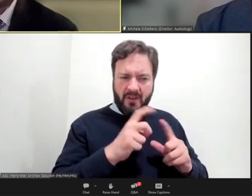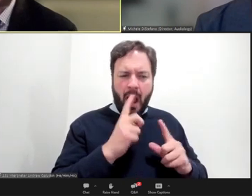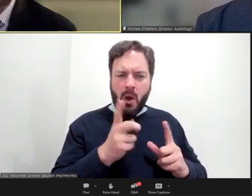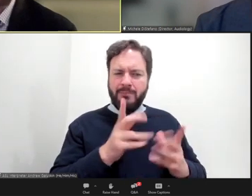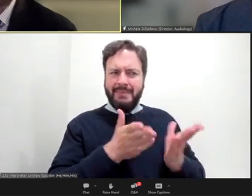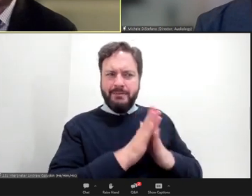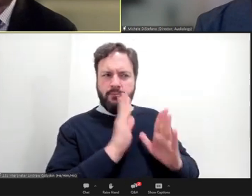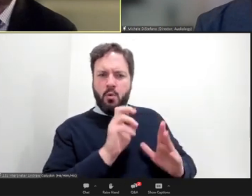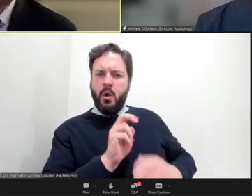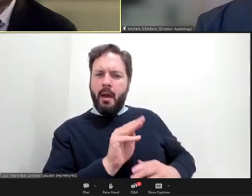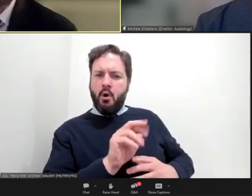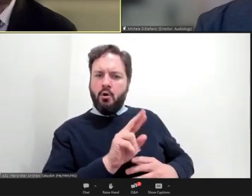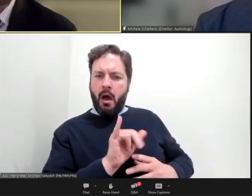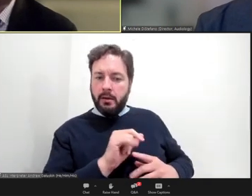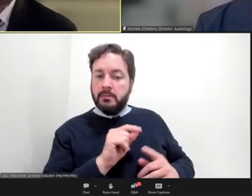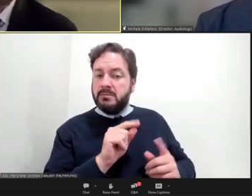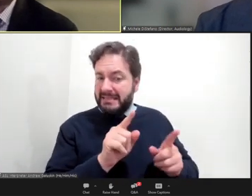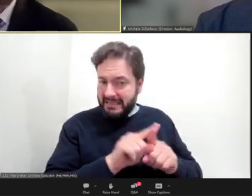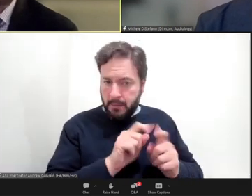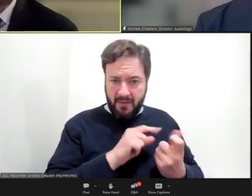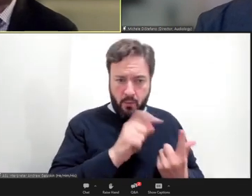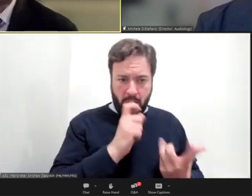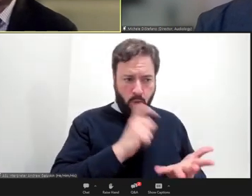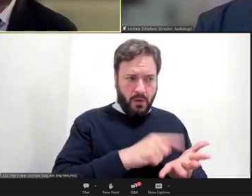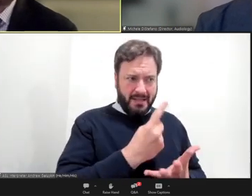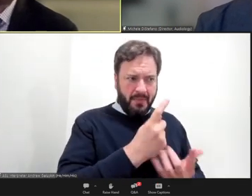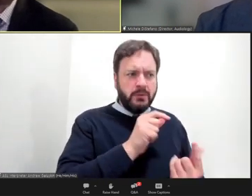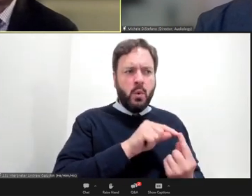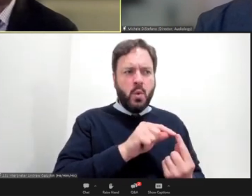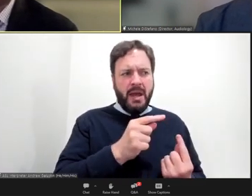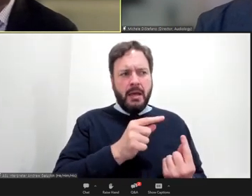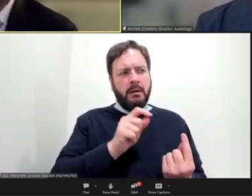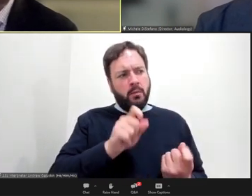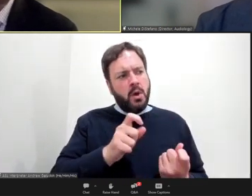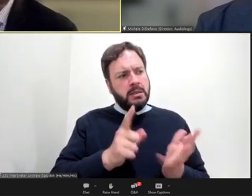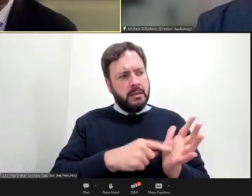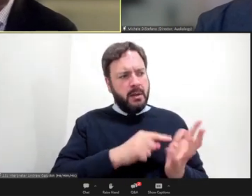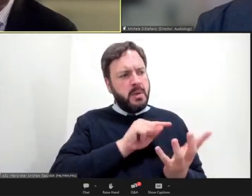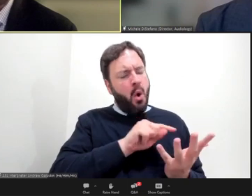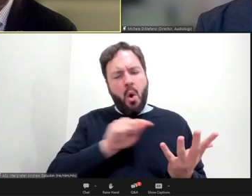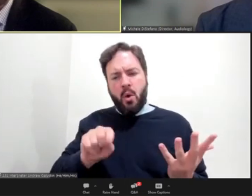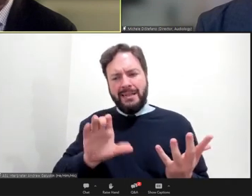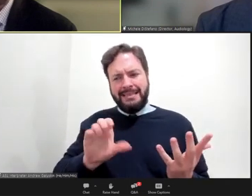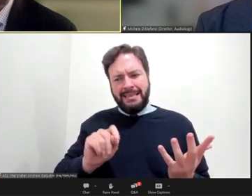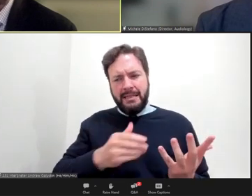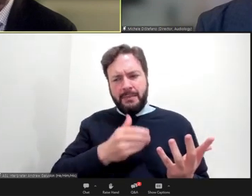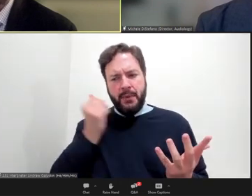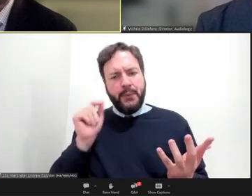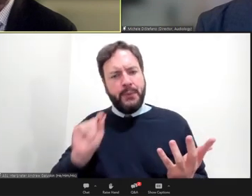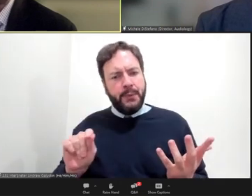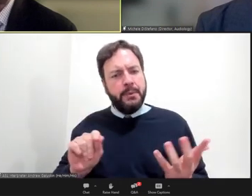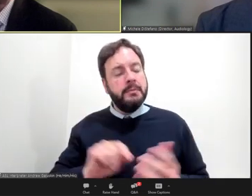if we see something, you know, that we can better see in a CAT scan... So there's definitely gonna be cases where a child gets both. But I would say the majority of